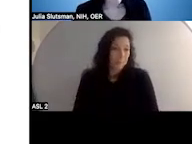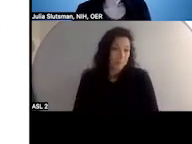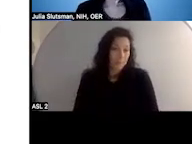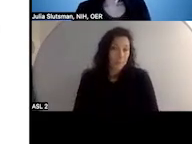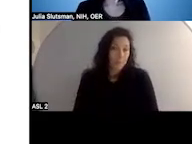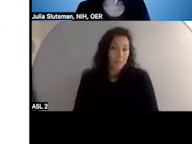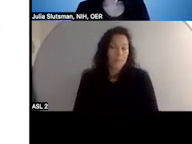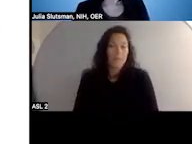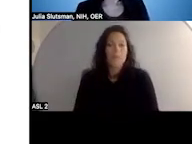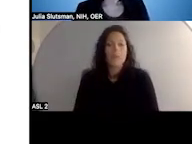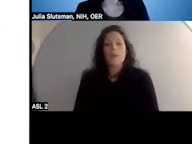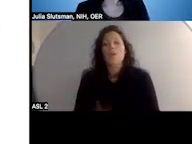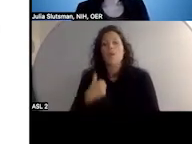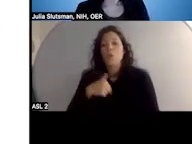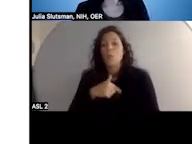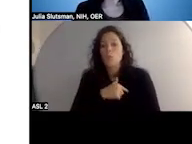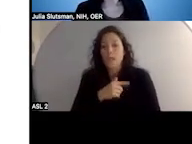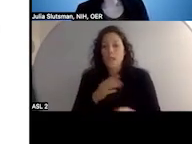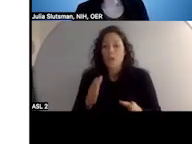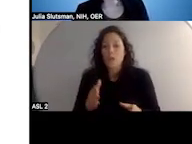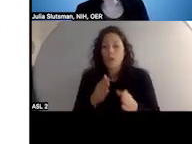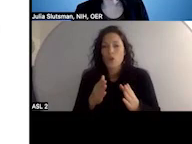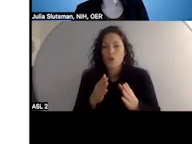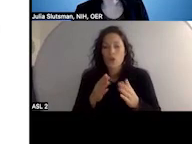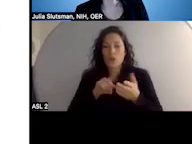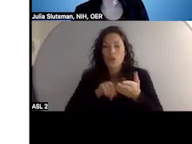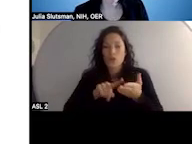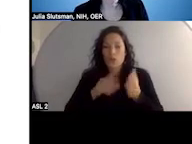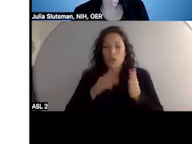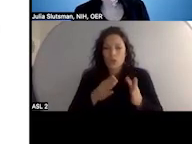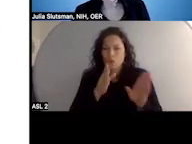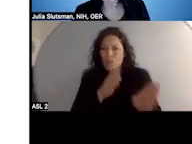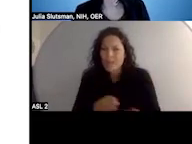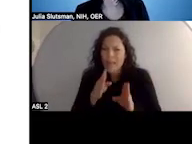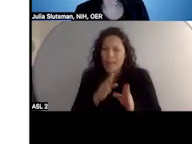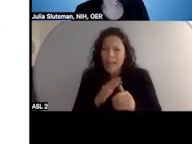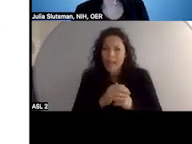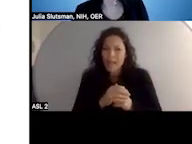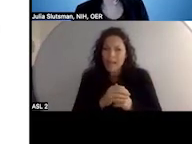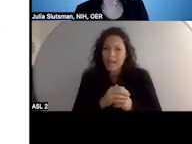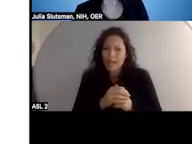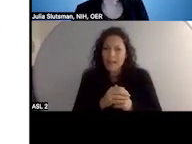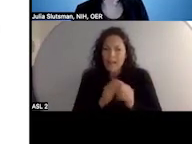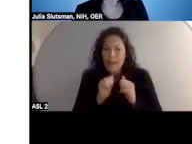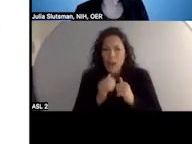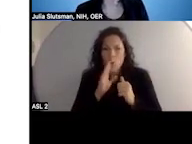And we encourage researchers to plan prospectively for how they will implement the DMS policy